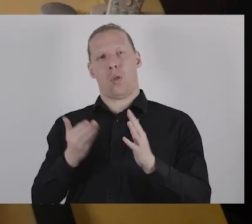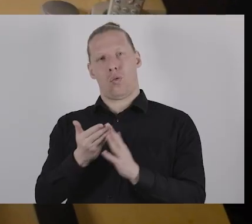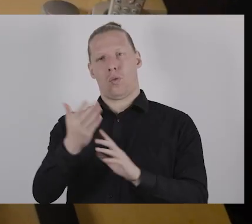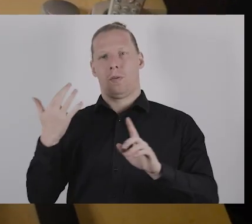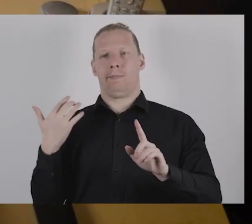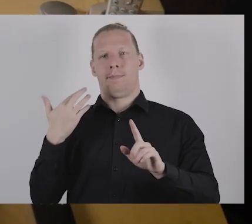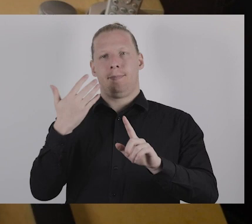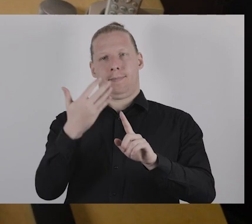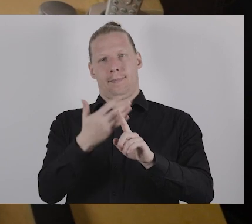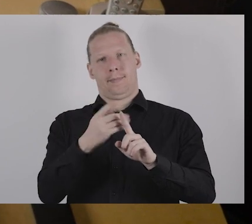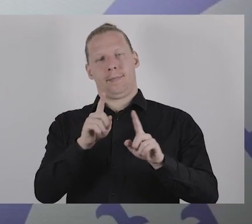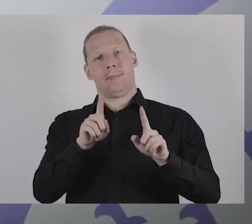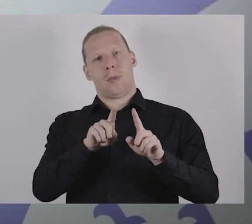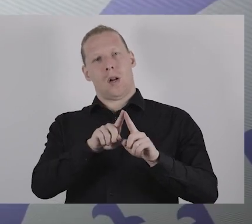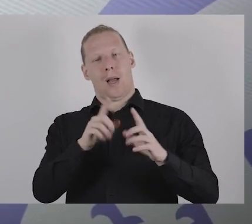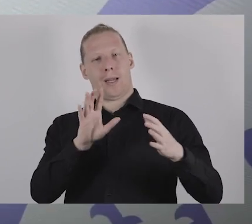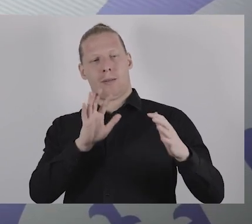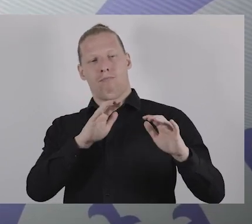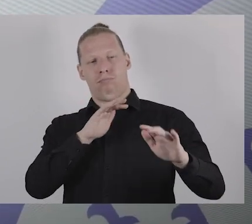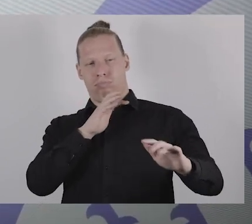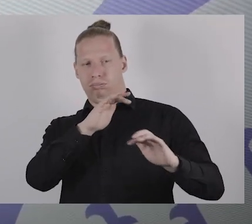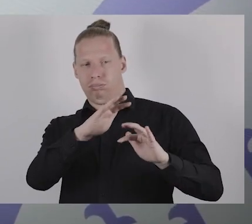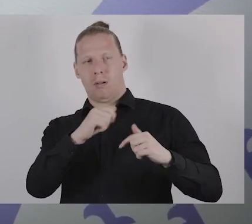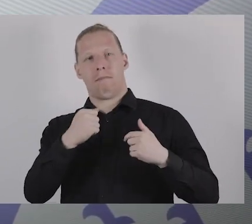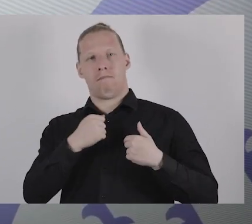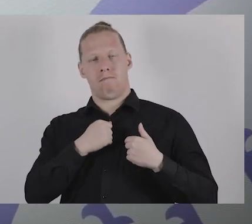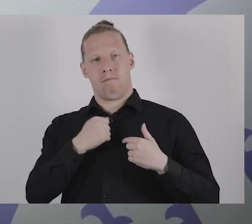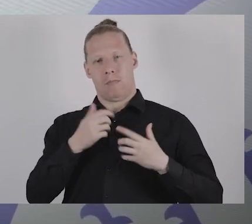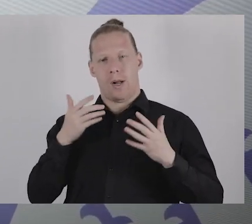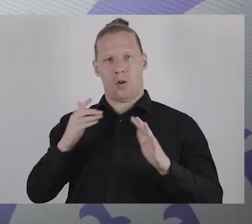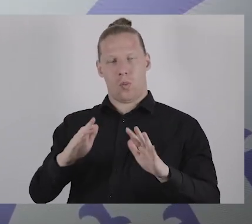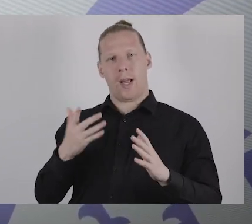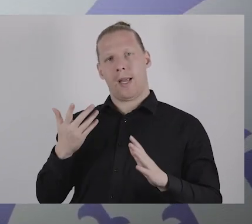and I guess it's synonymous with my particular way of working,